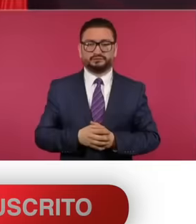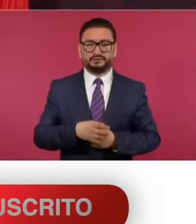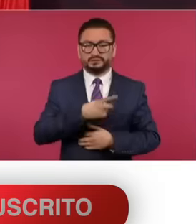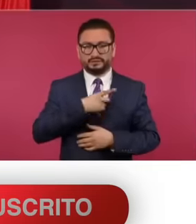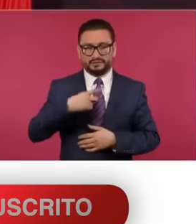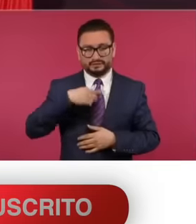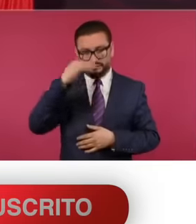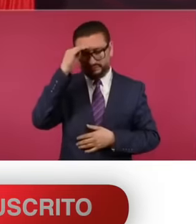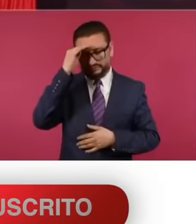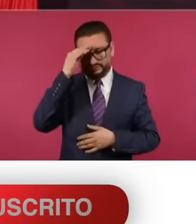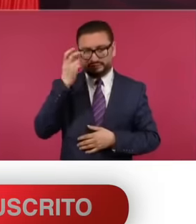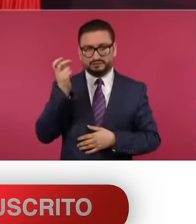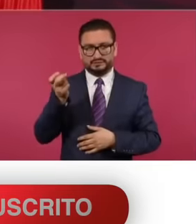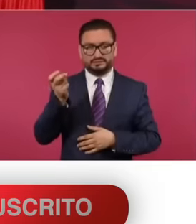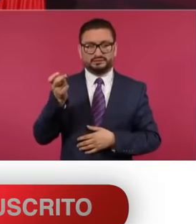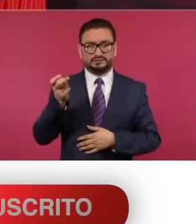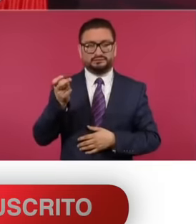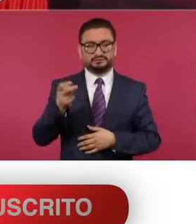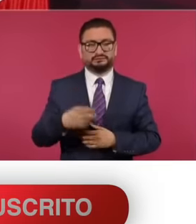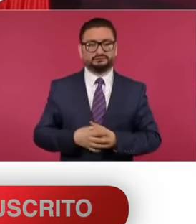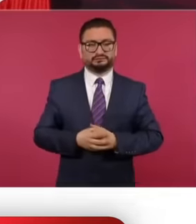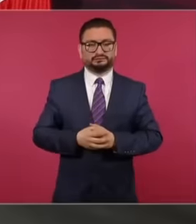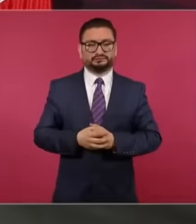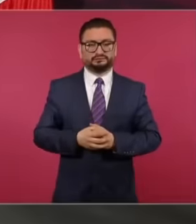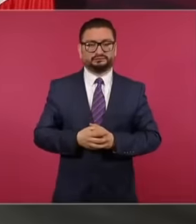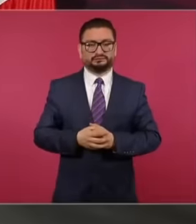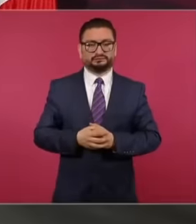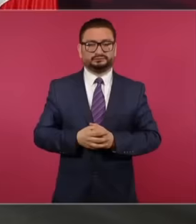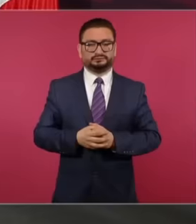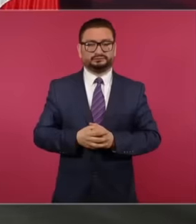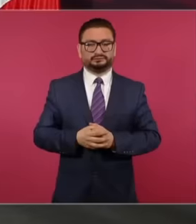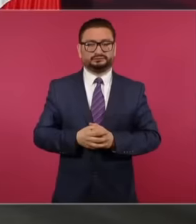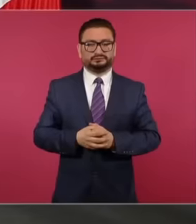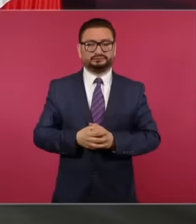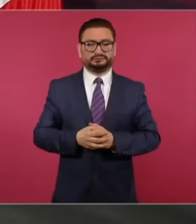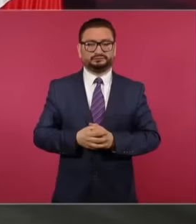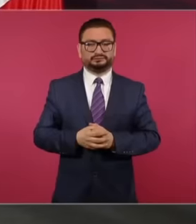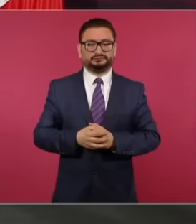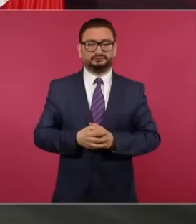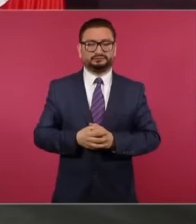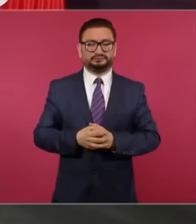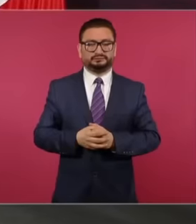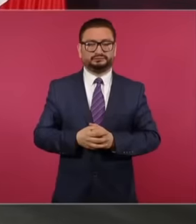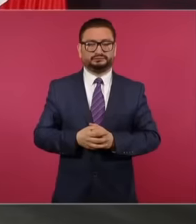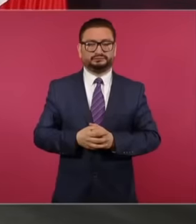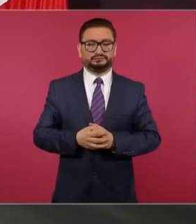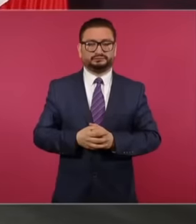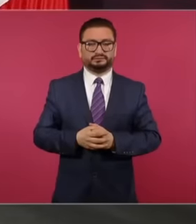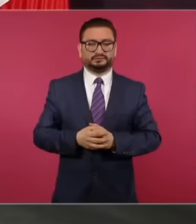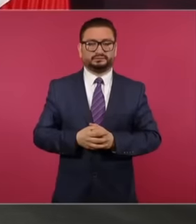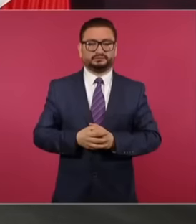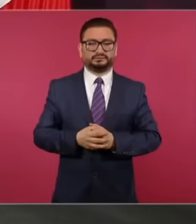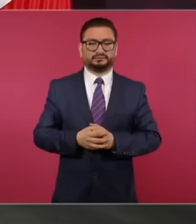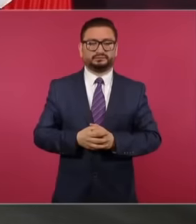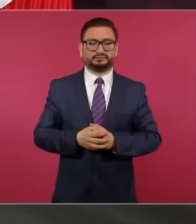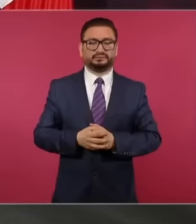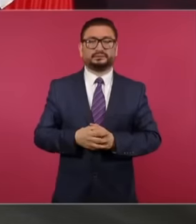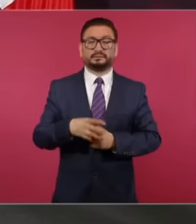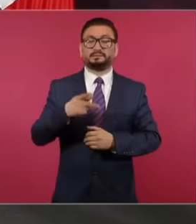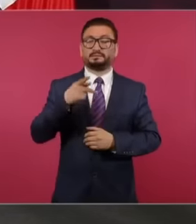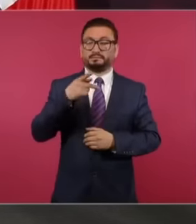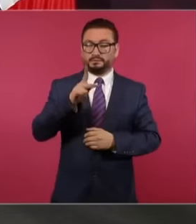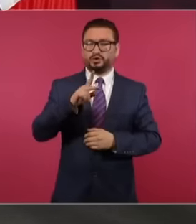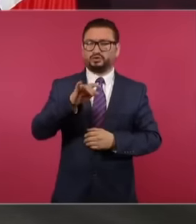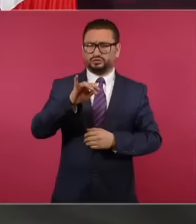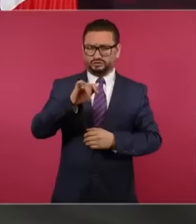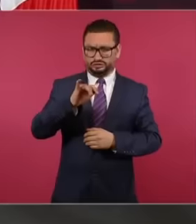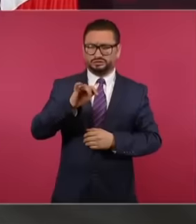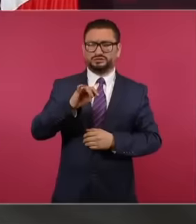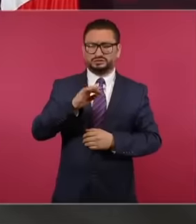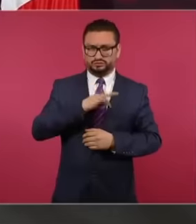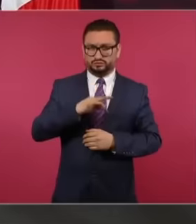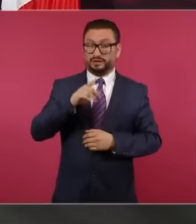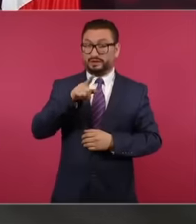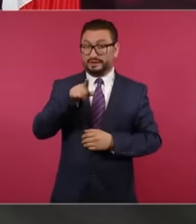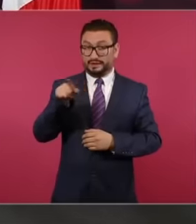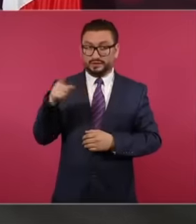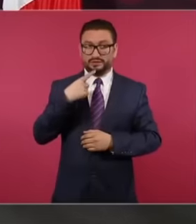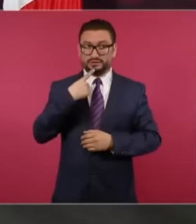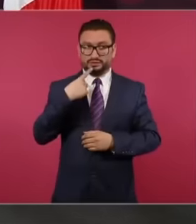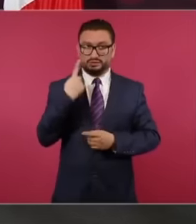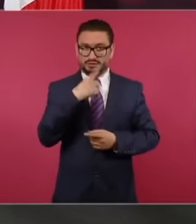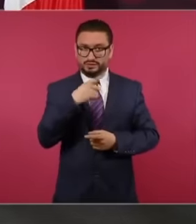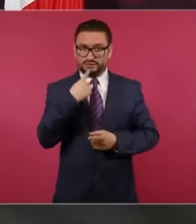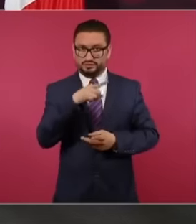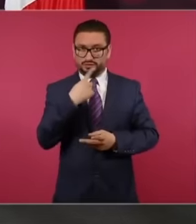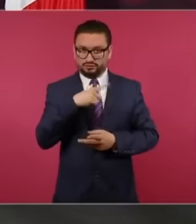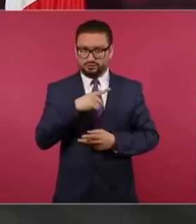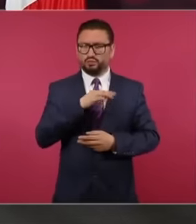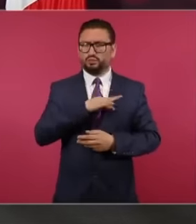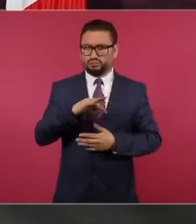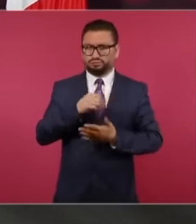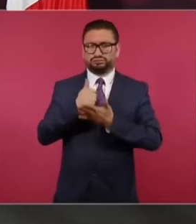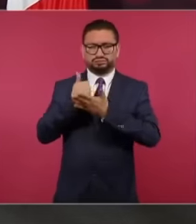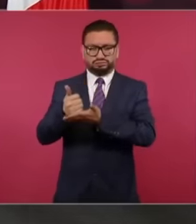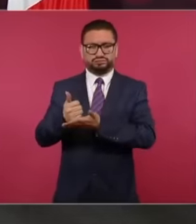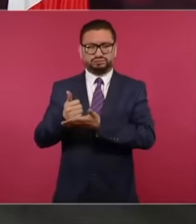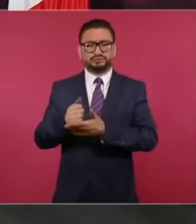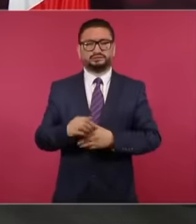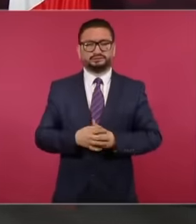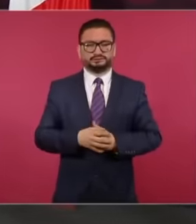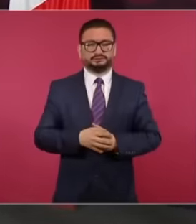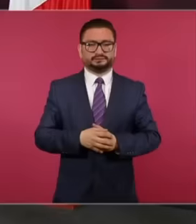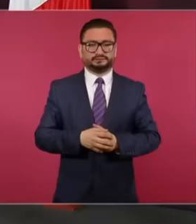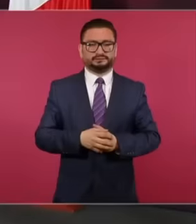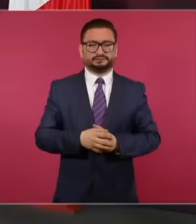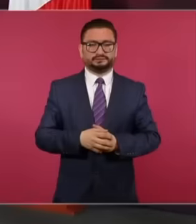that, but if there is a way if they file a complaint to help them, if there is a way to help them